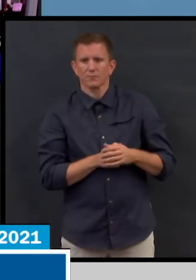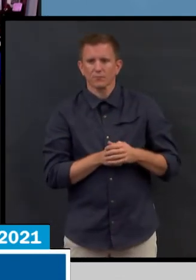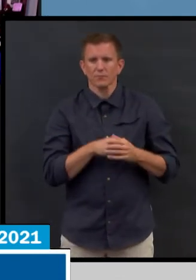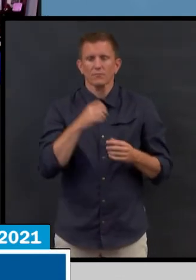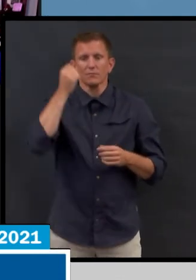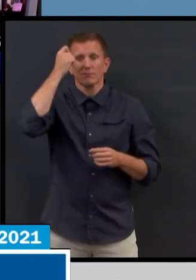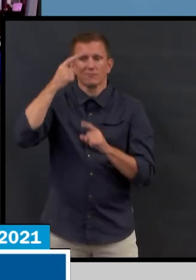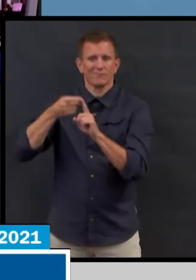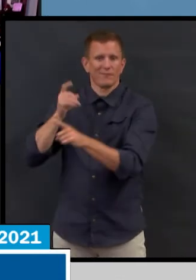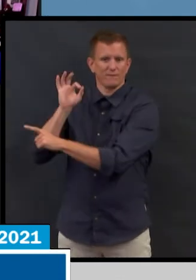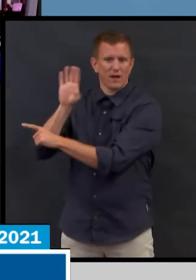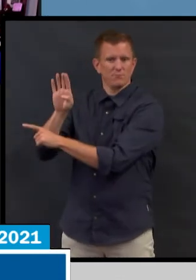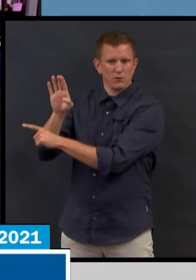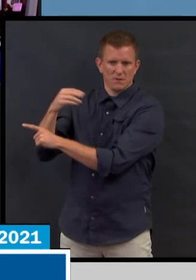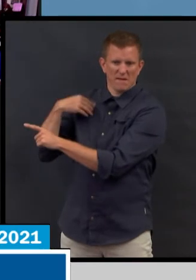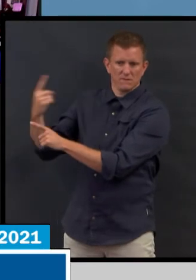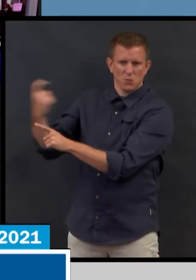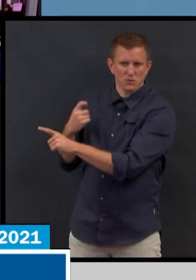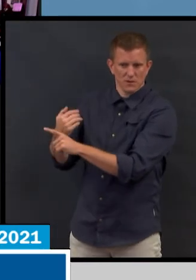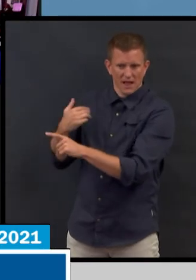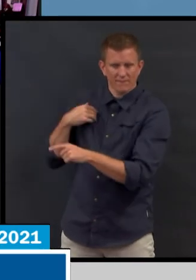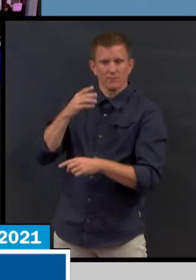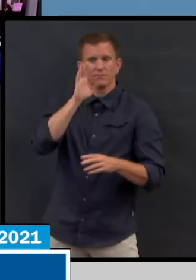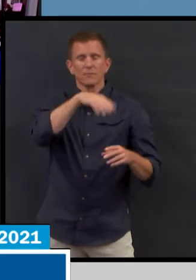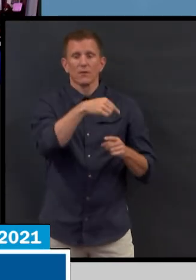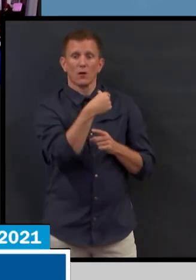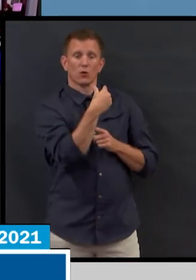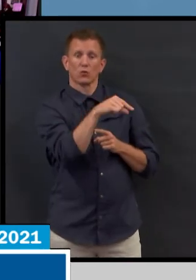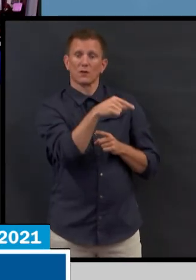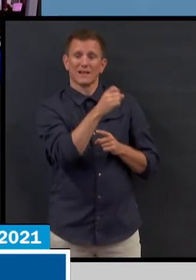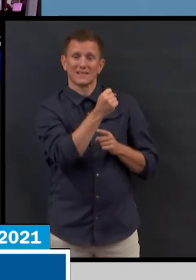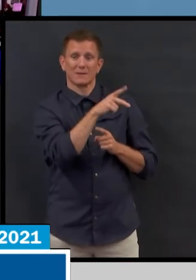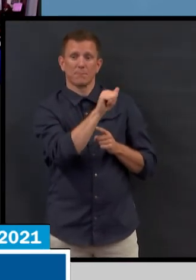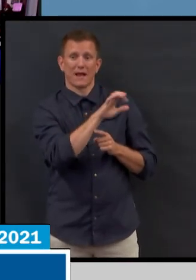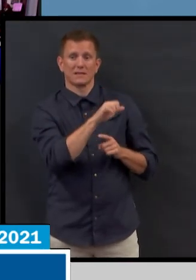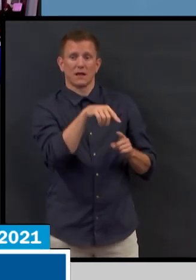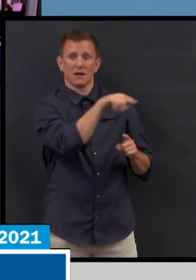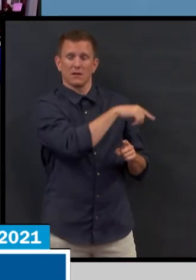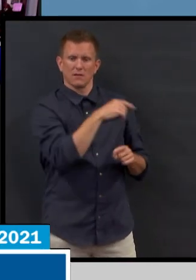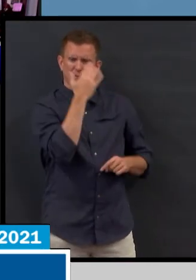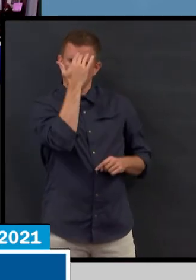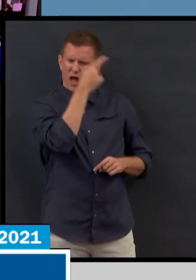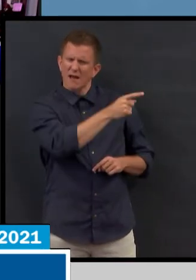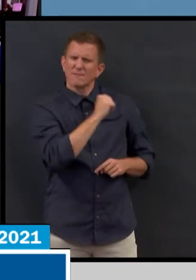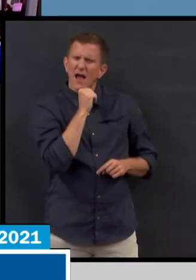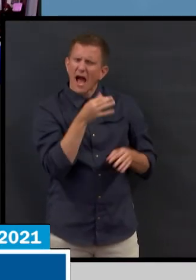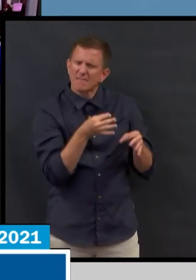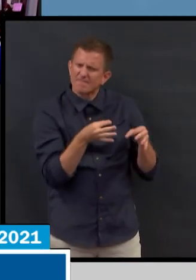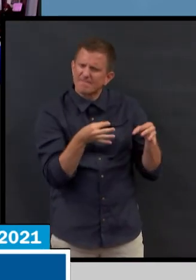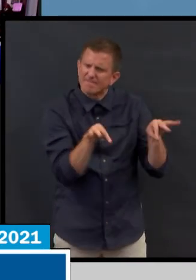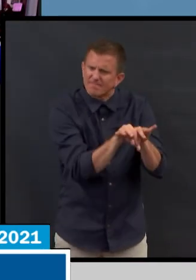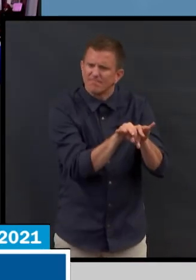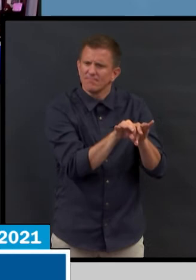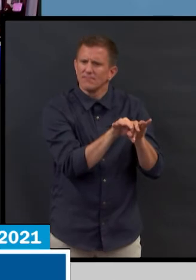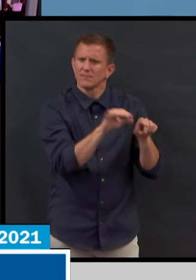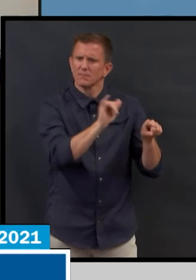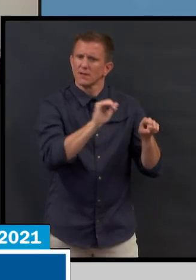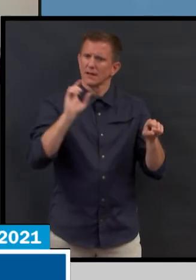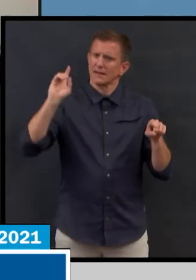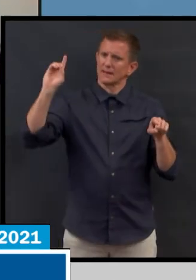not been considered as an important topic when only five percent of denver has parks that's a